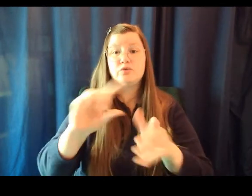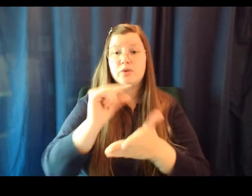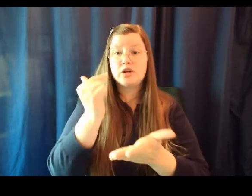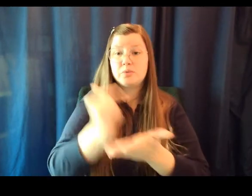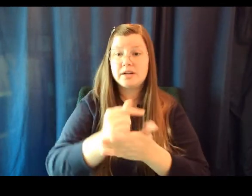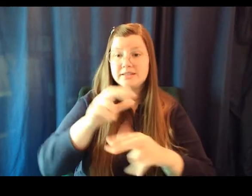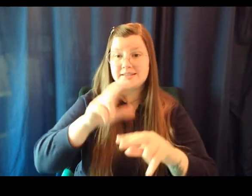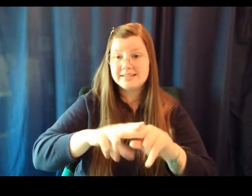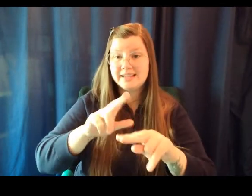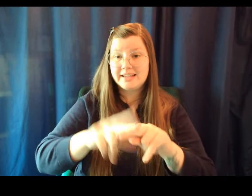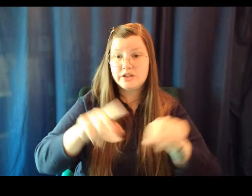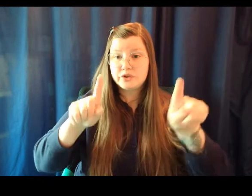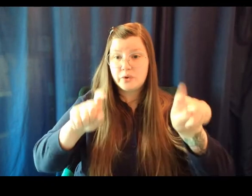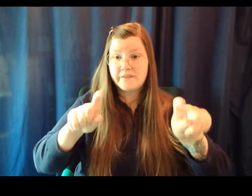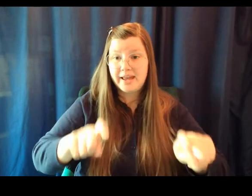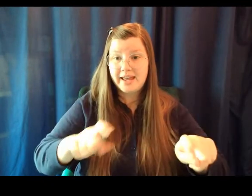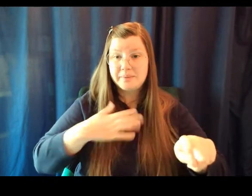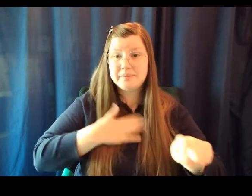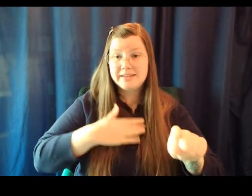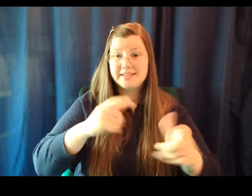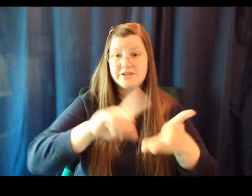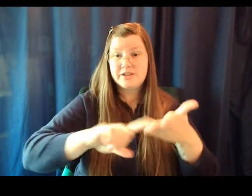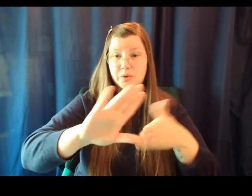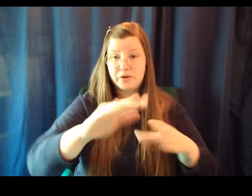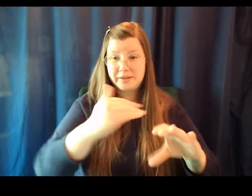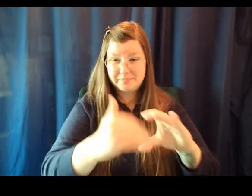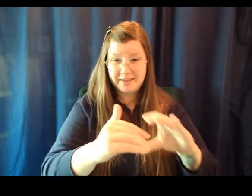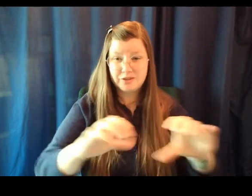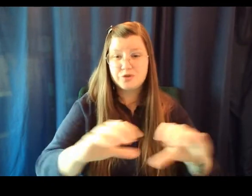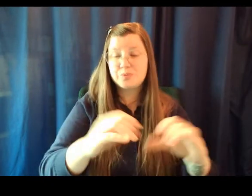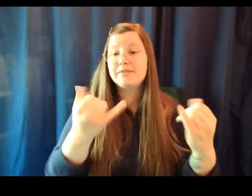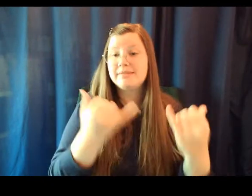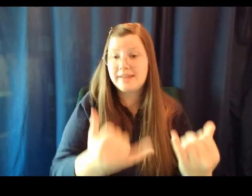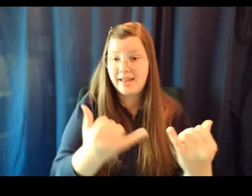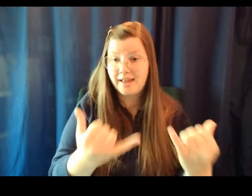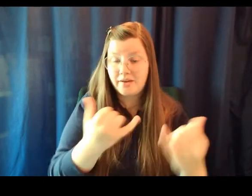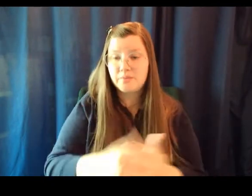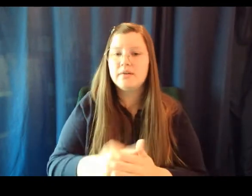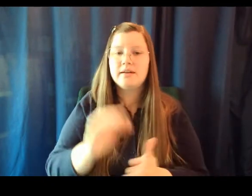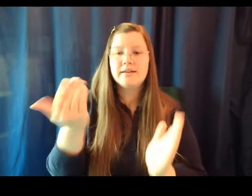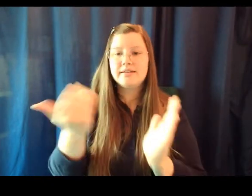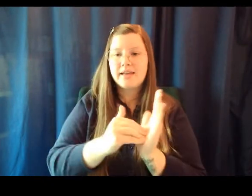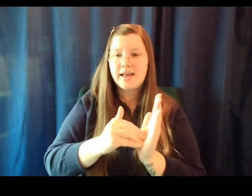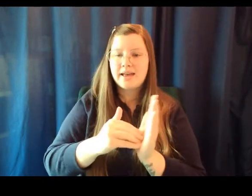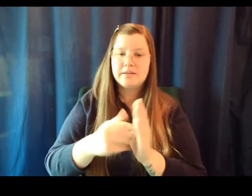Again, mandatory rehearsal is June 16th at 8am sharp.